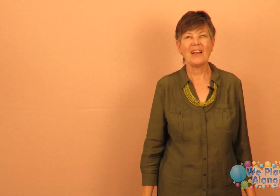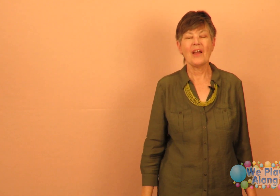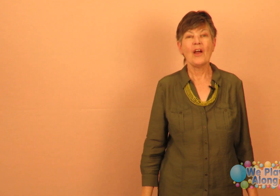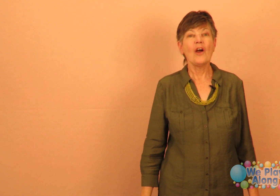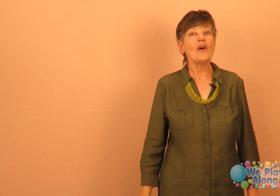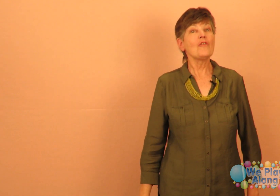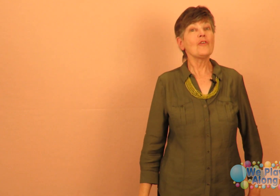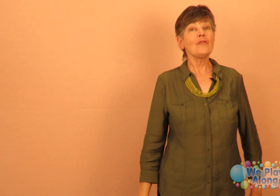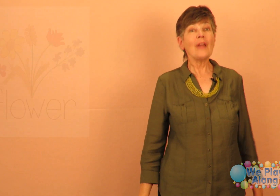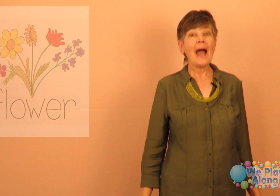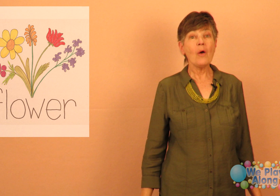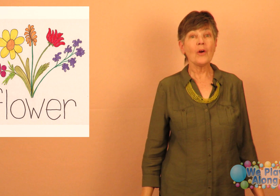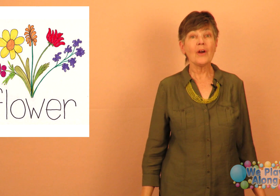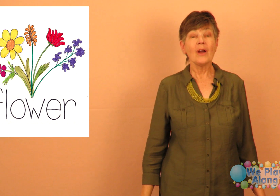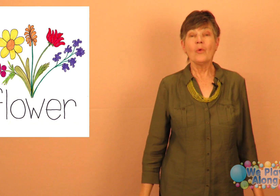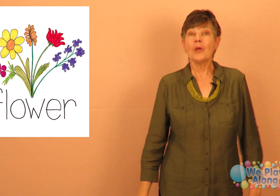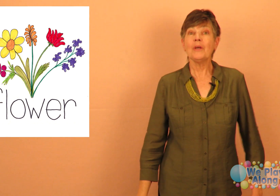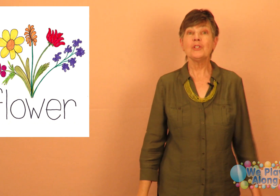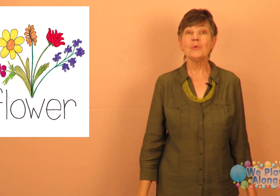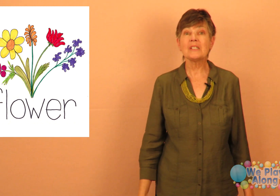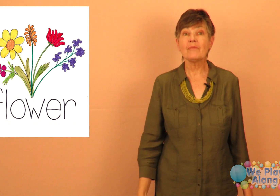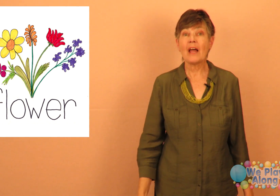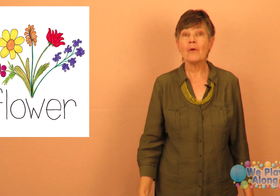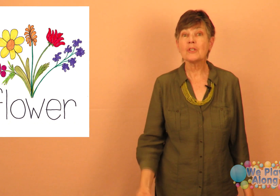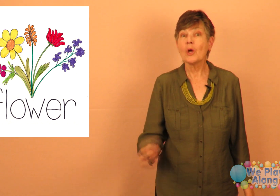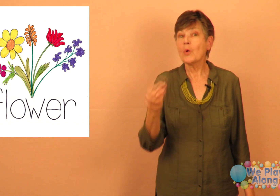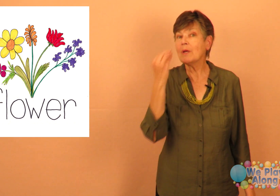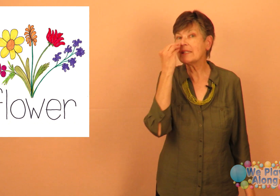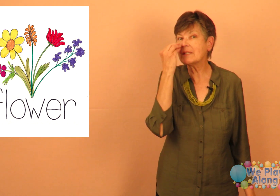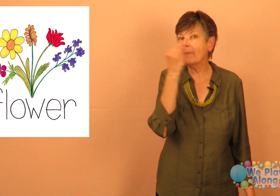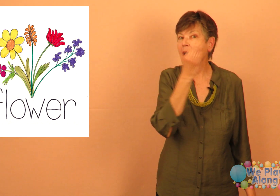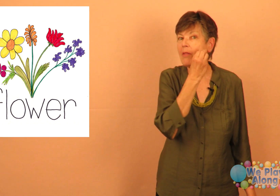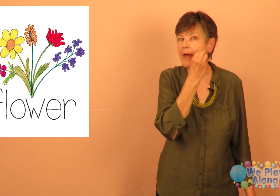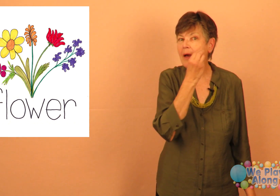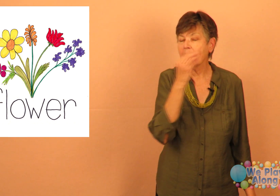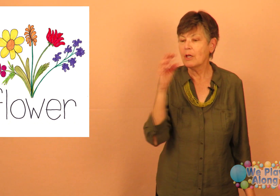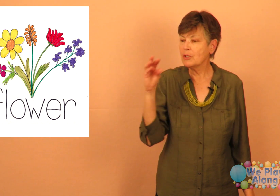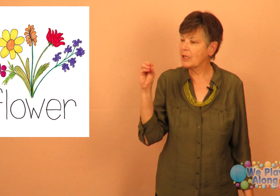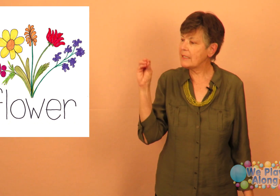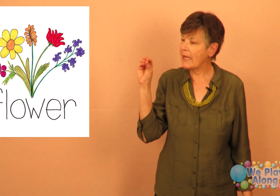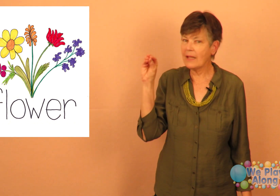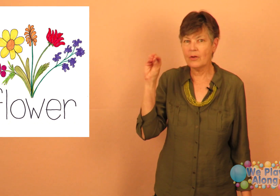for flower what did we do with flowers we smell them so you're gonna take your